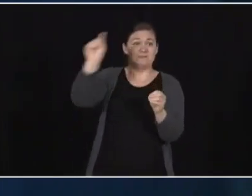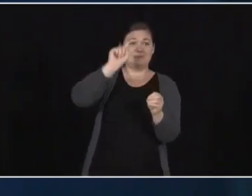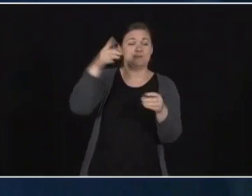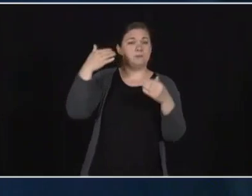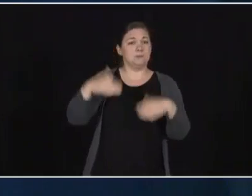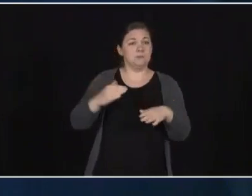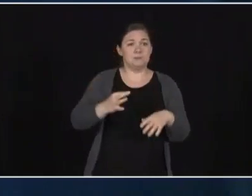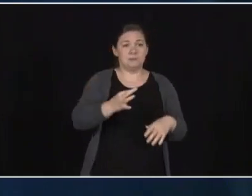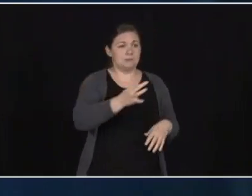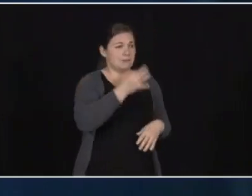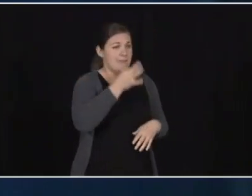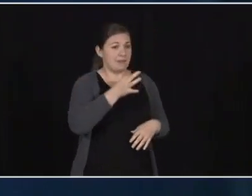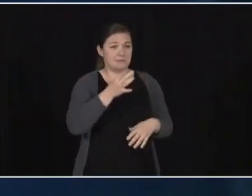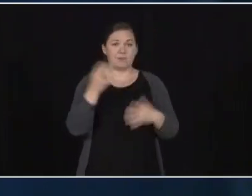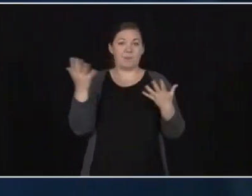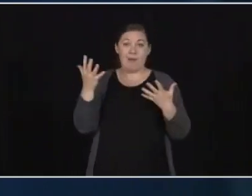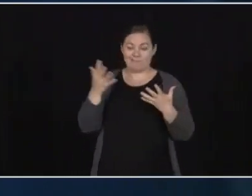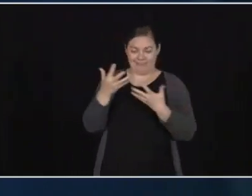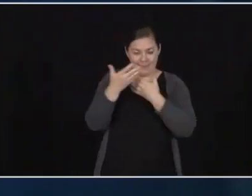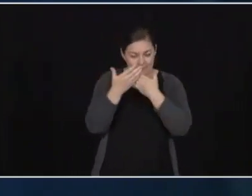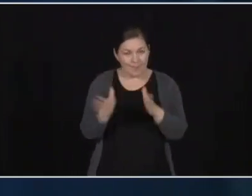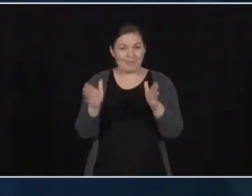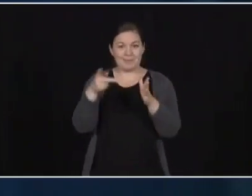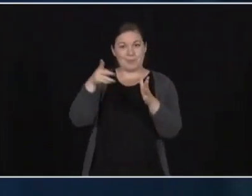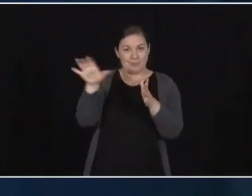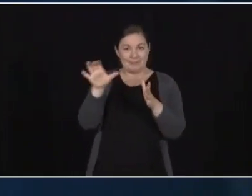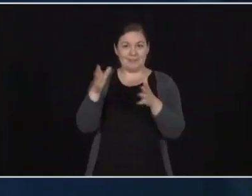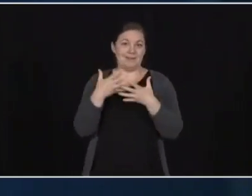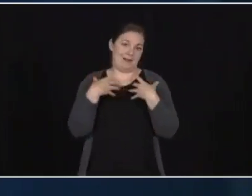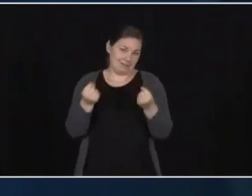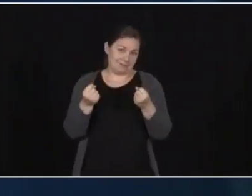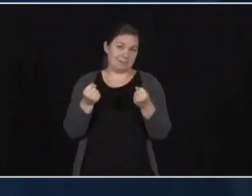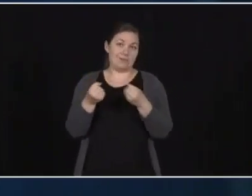They are experts in public health. They are experts